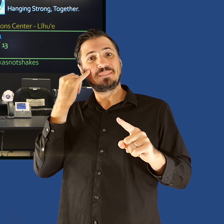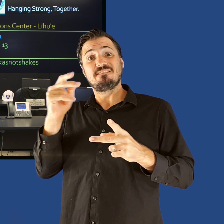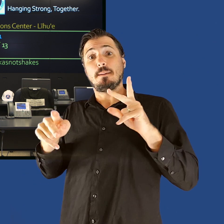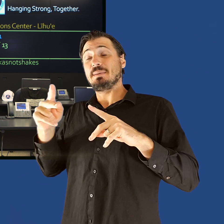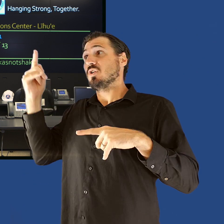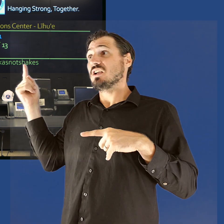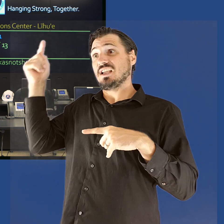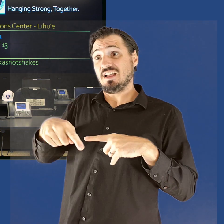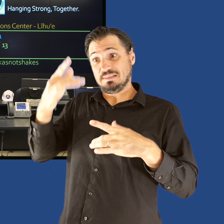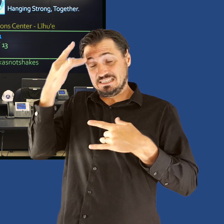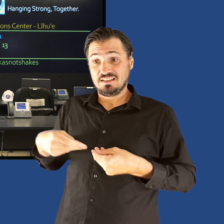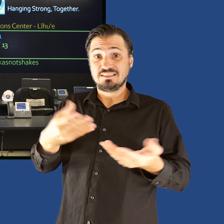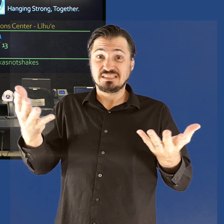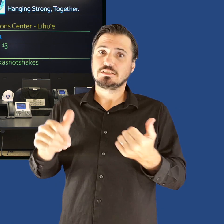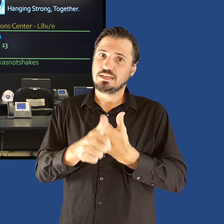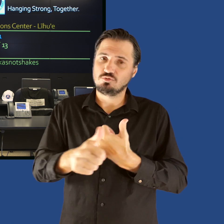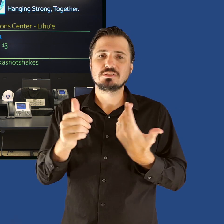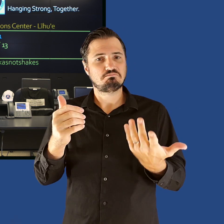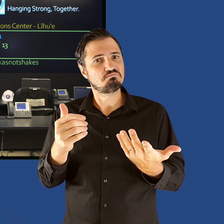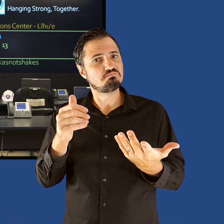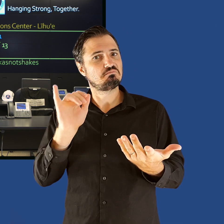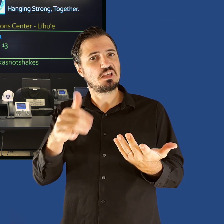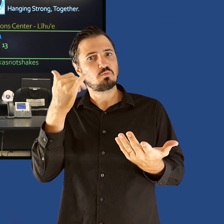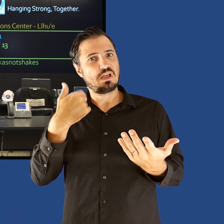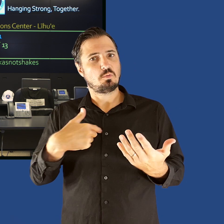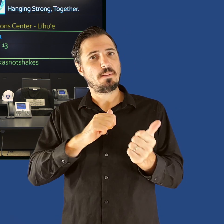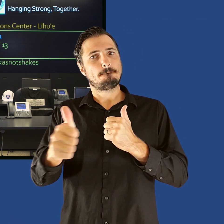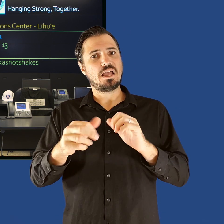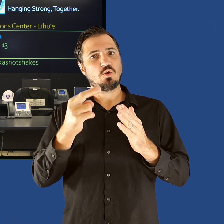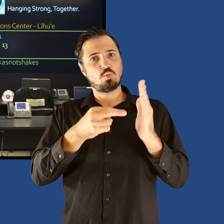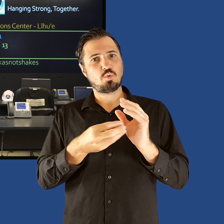Emergency Rules #8 and 9 help to address those issues.